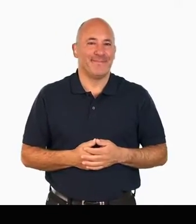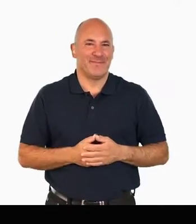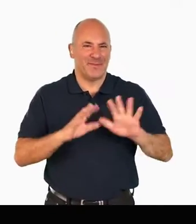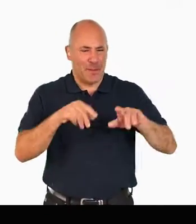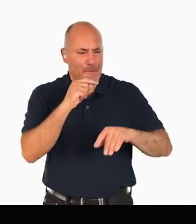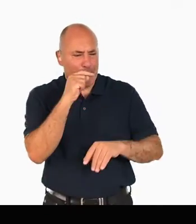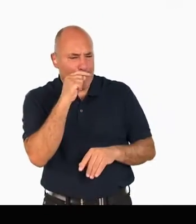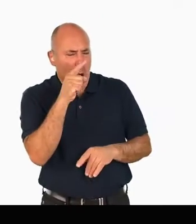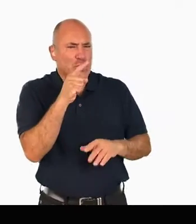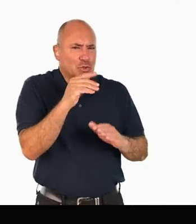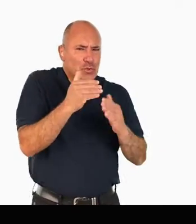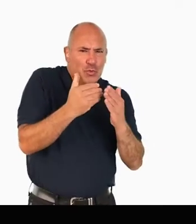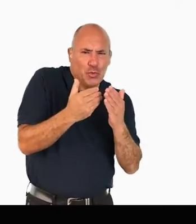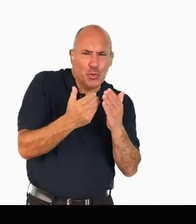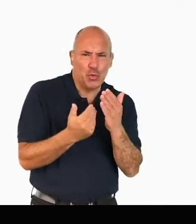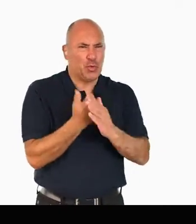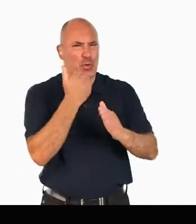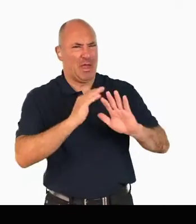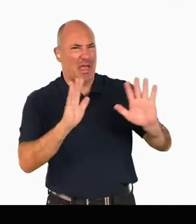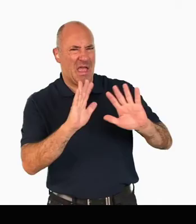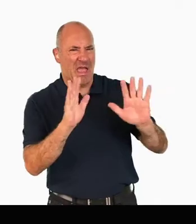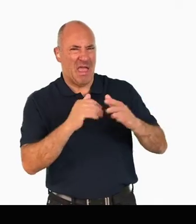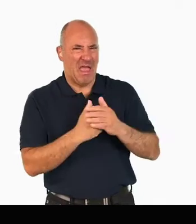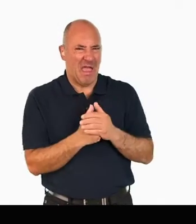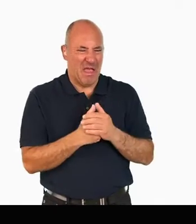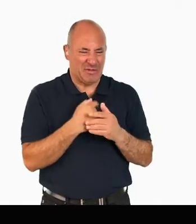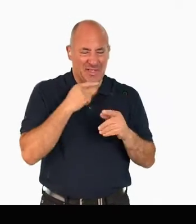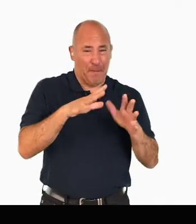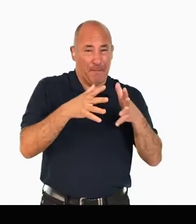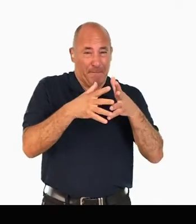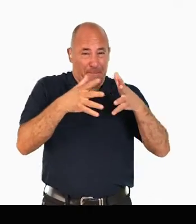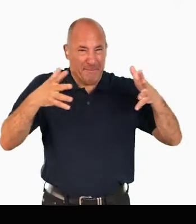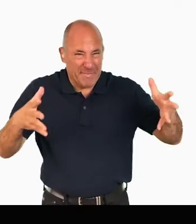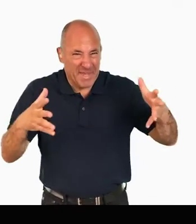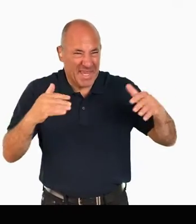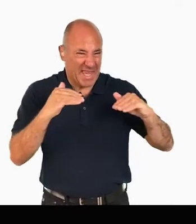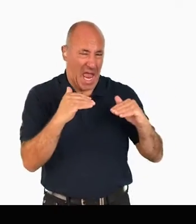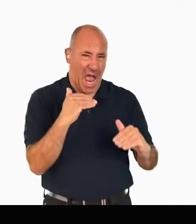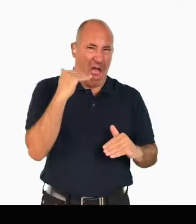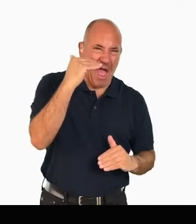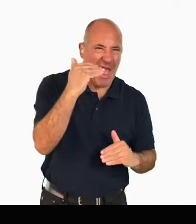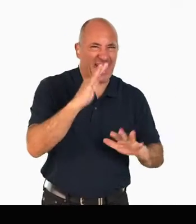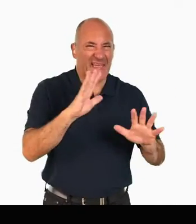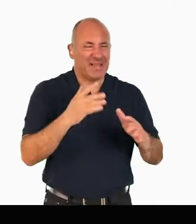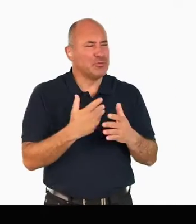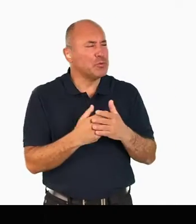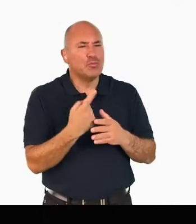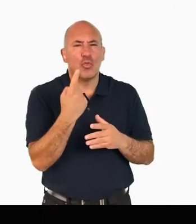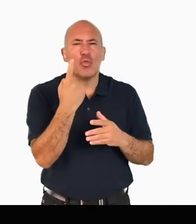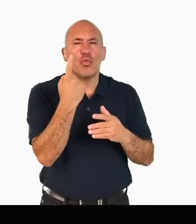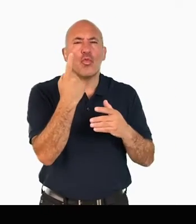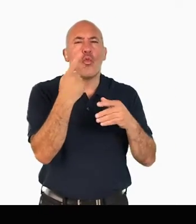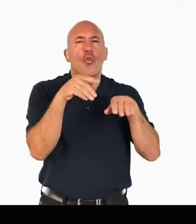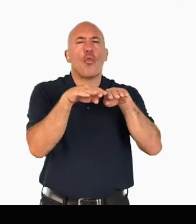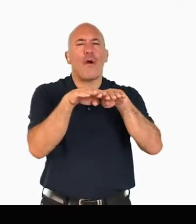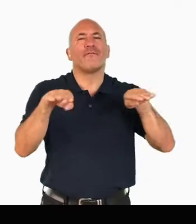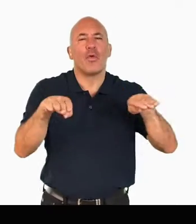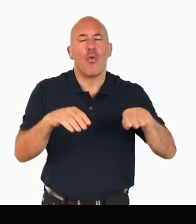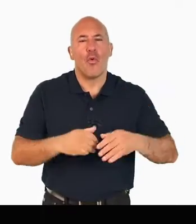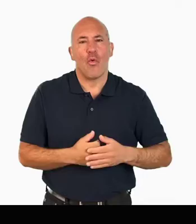Wasn't like this posh, new, I wouldn't say it was as big, wasn't high. It was only on one level.